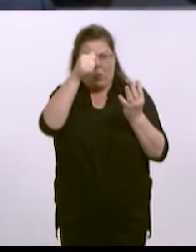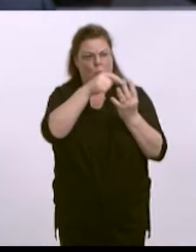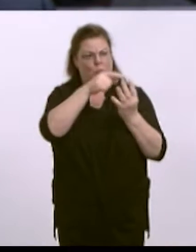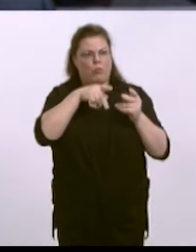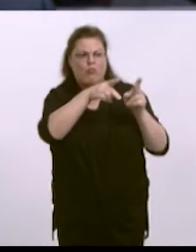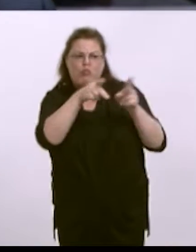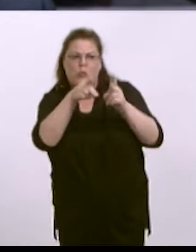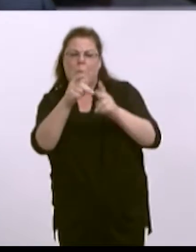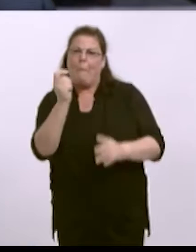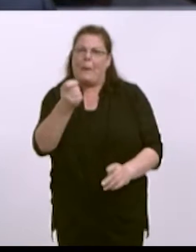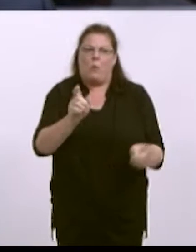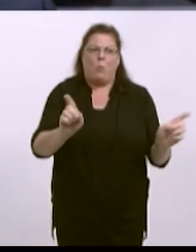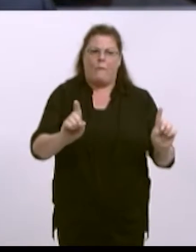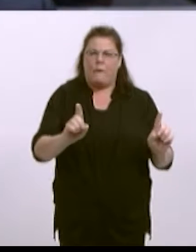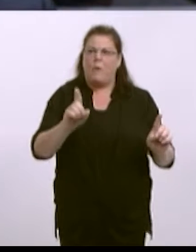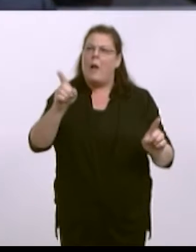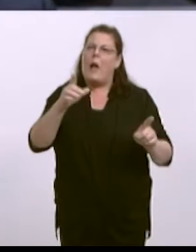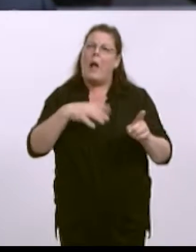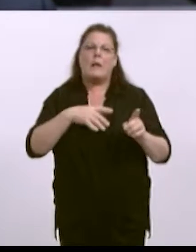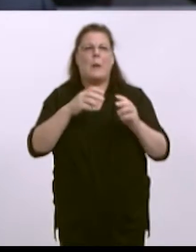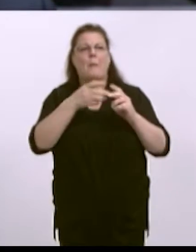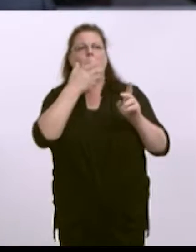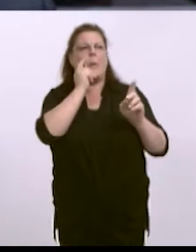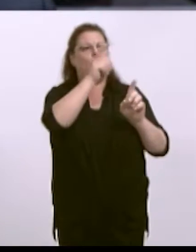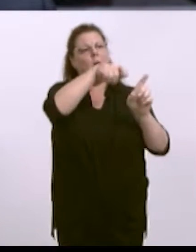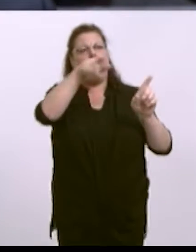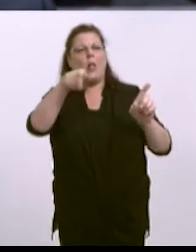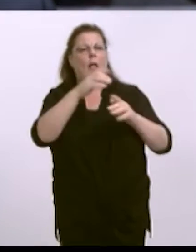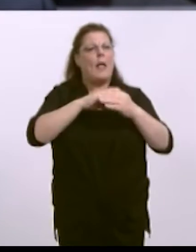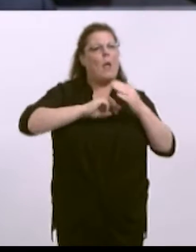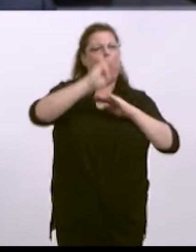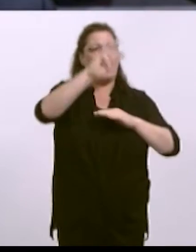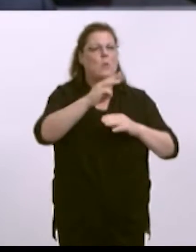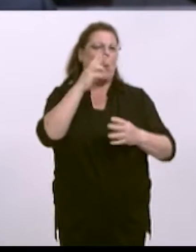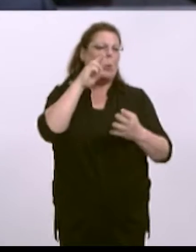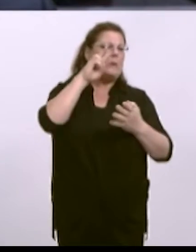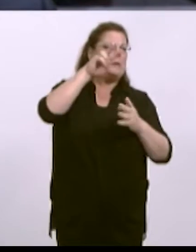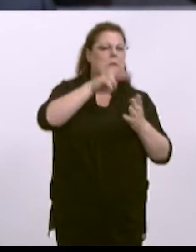can you tell us when passengers across Wales will be given sight of the next franchise